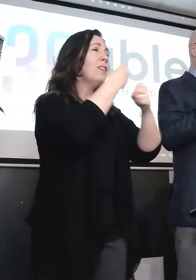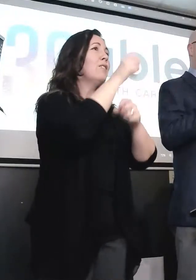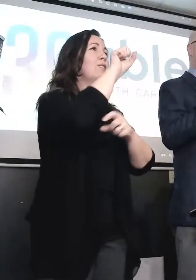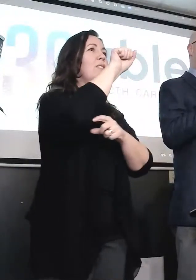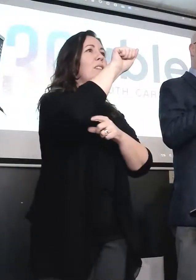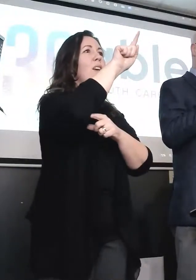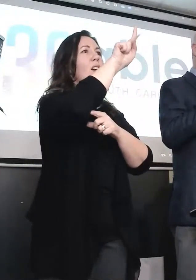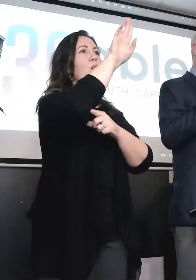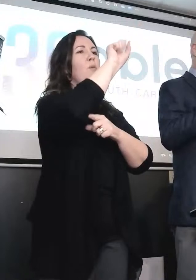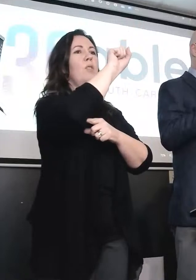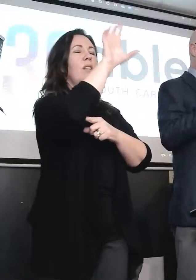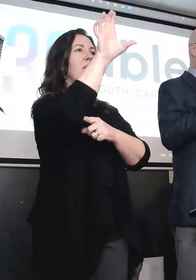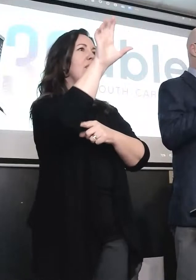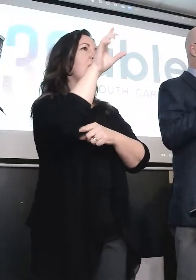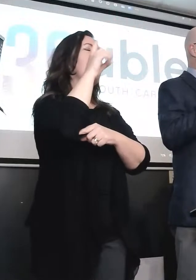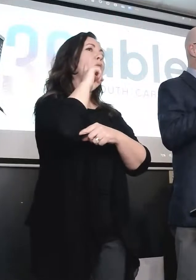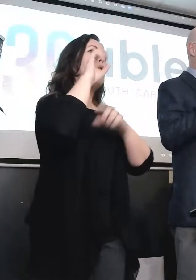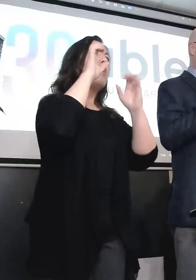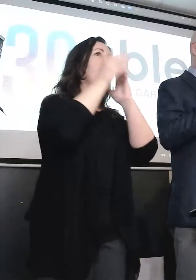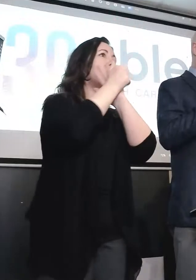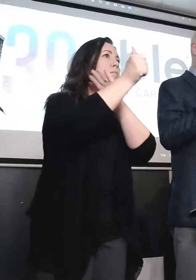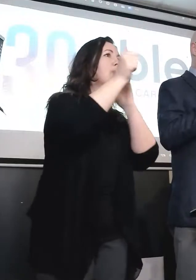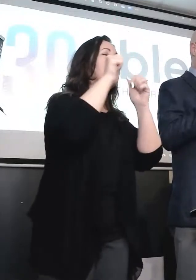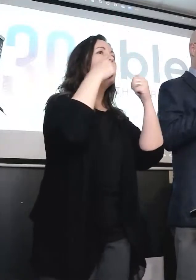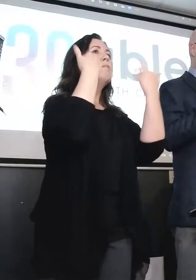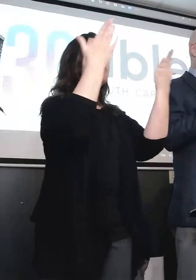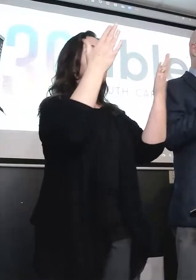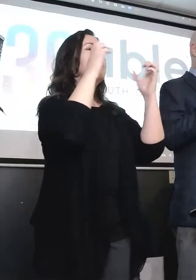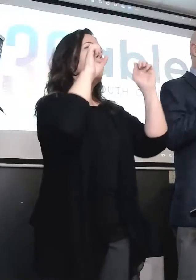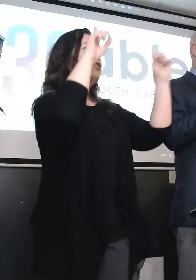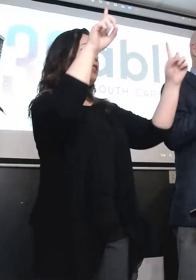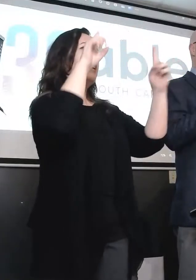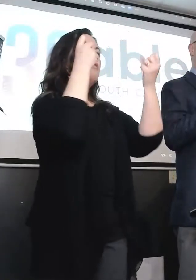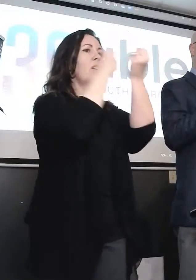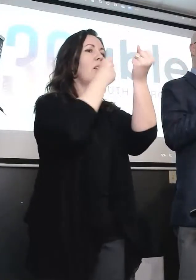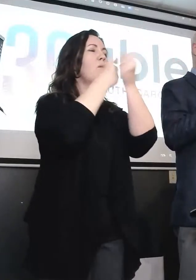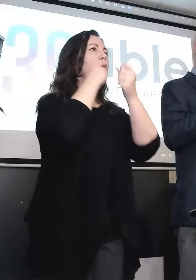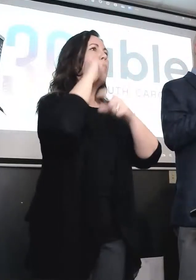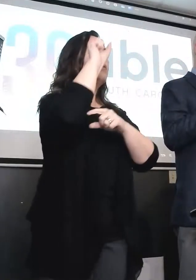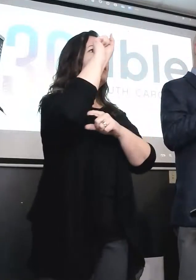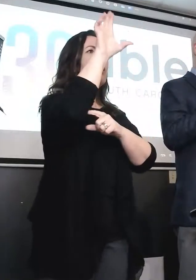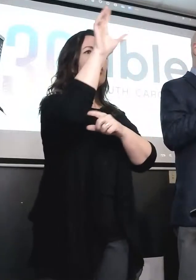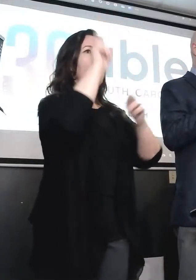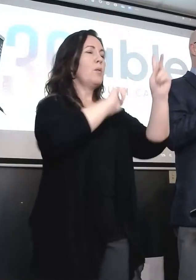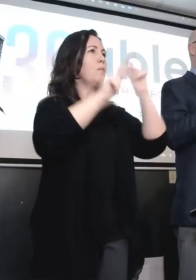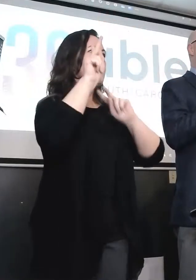mission of equipping, educating, and advocating for South Carolinians with disabilities remains